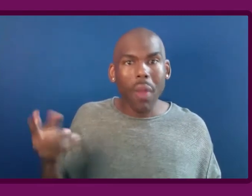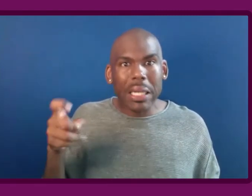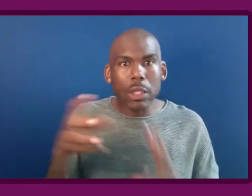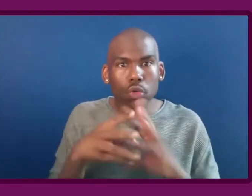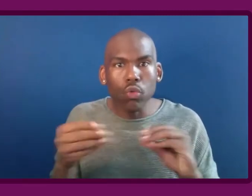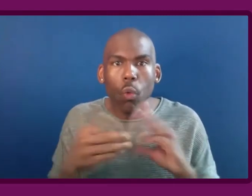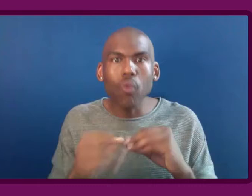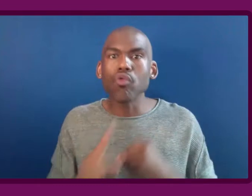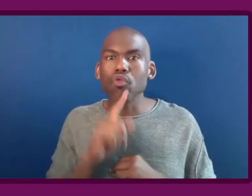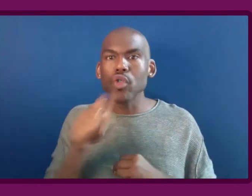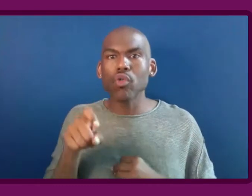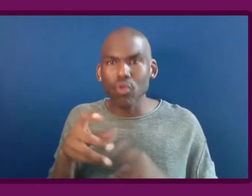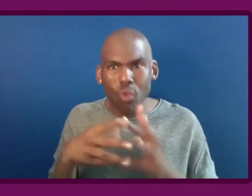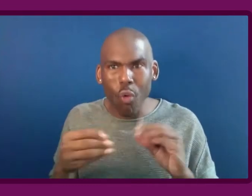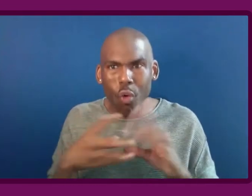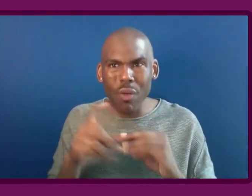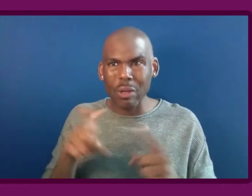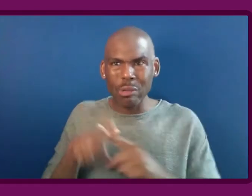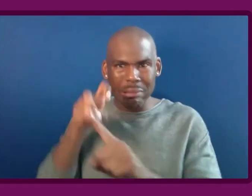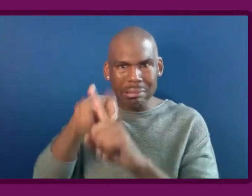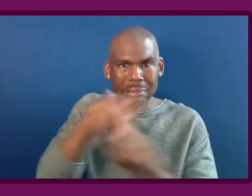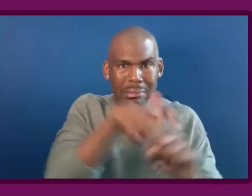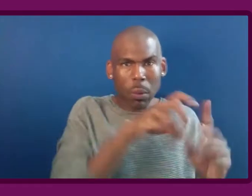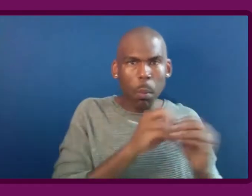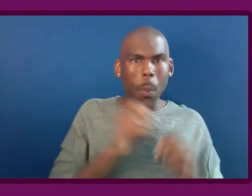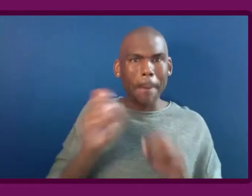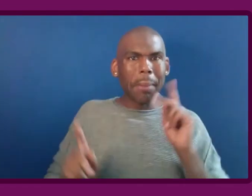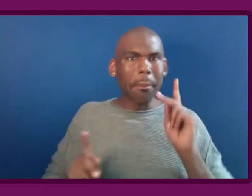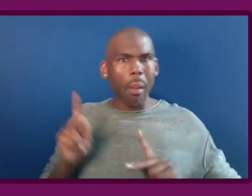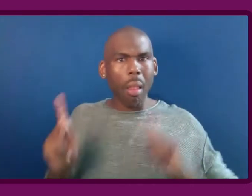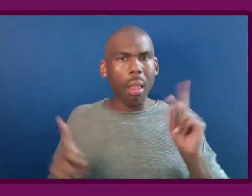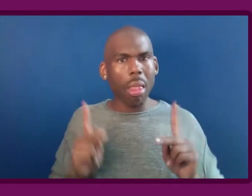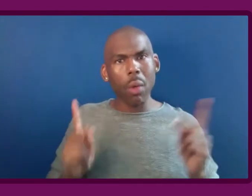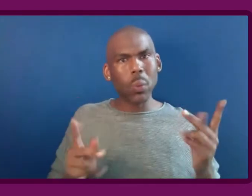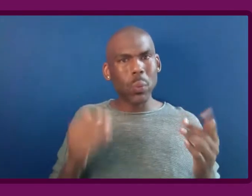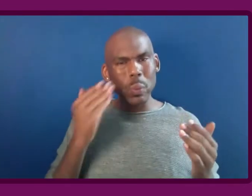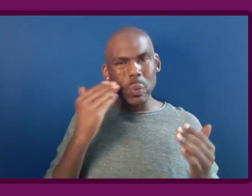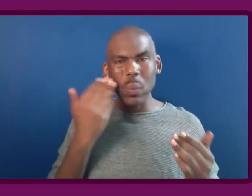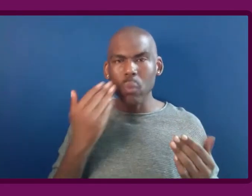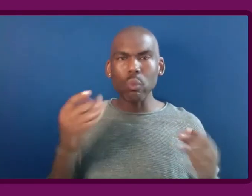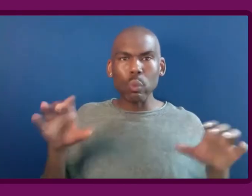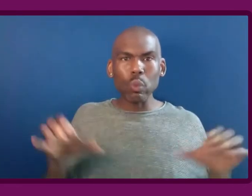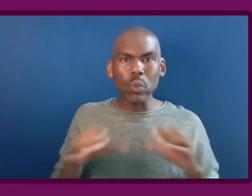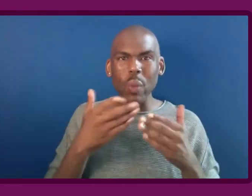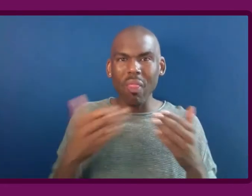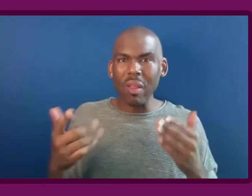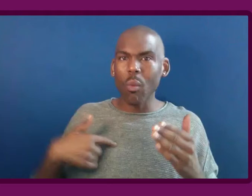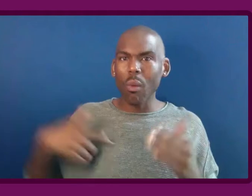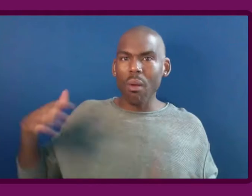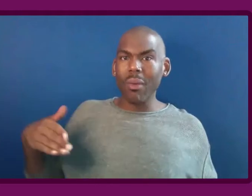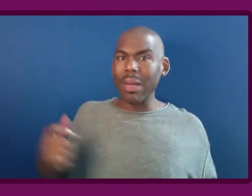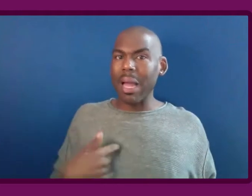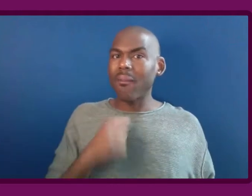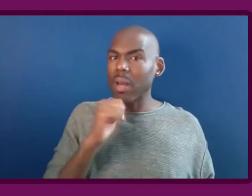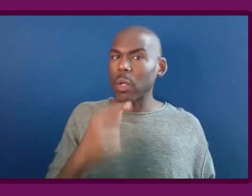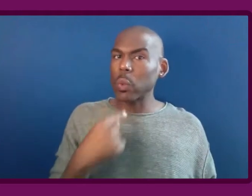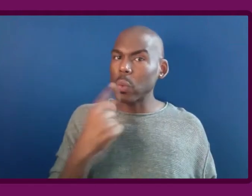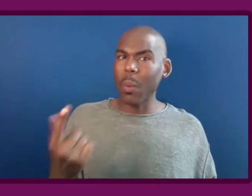They need new stories. They need to get to more people. They need to tell stories that